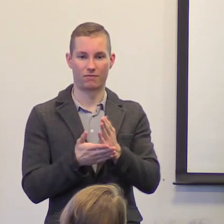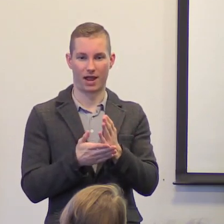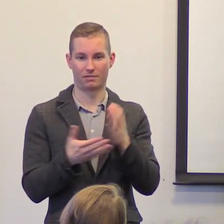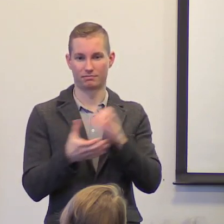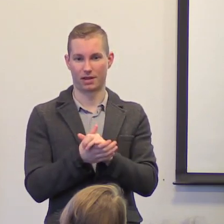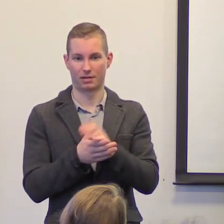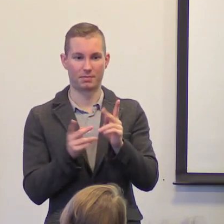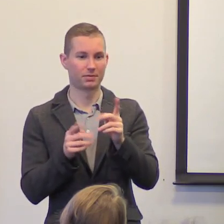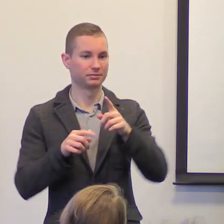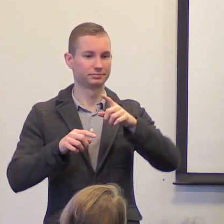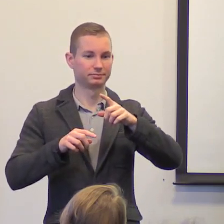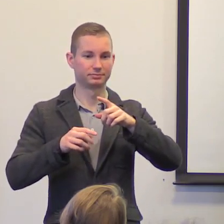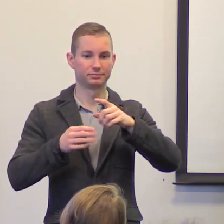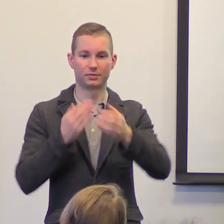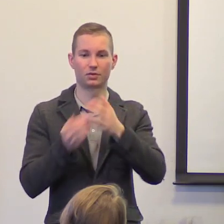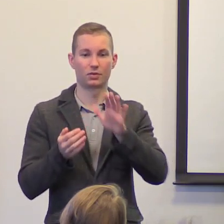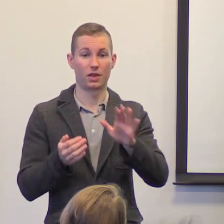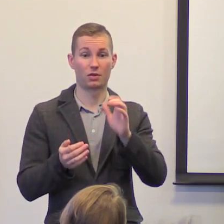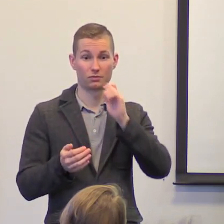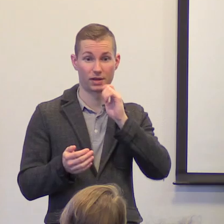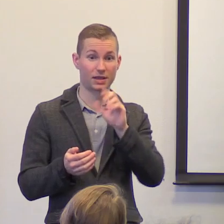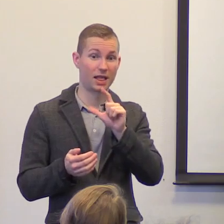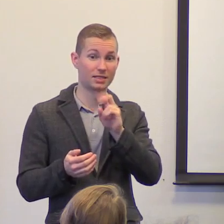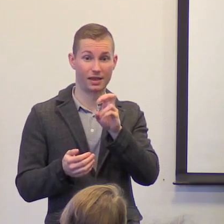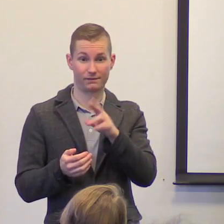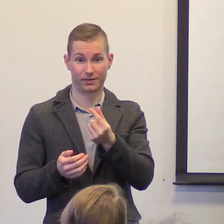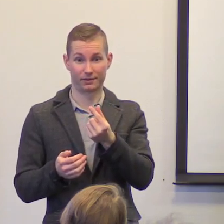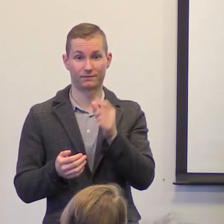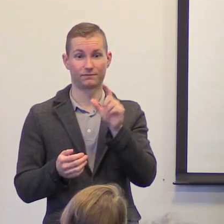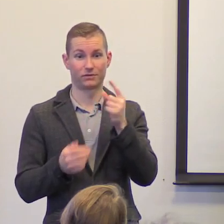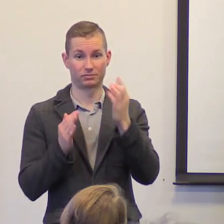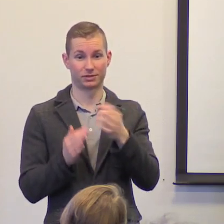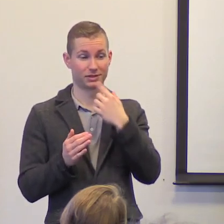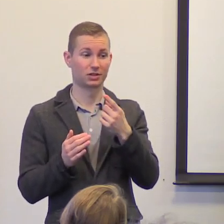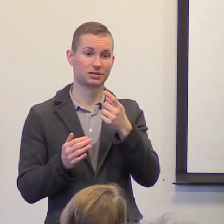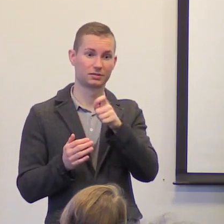And Mildred Loving had been the first to tell you that therefore you should also let two